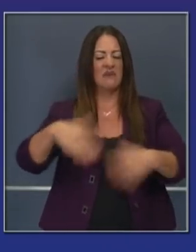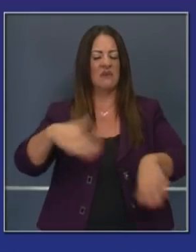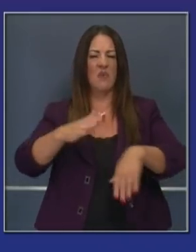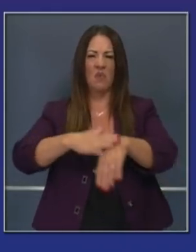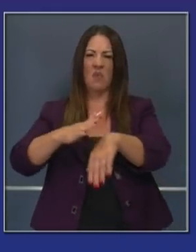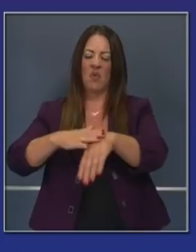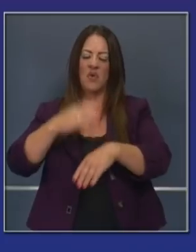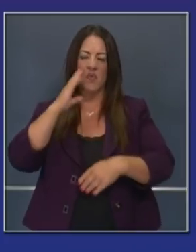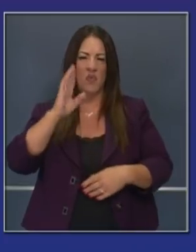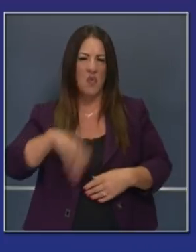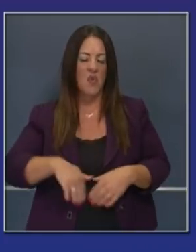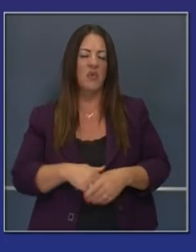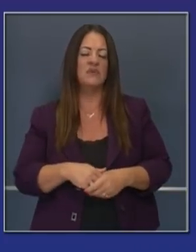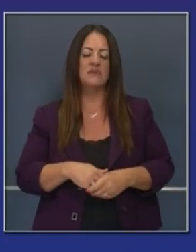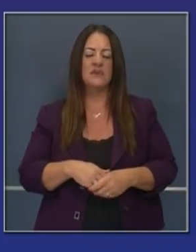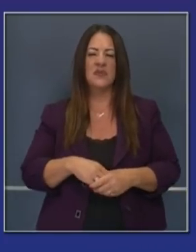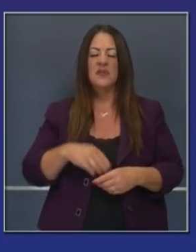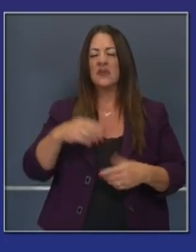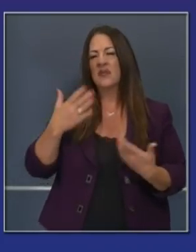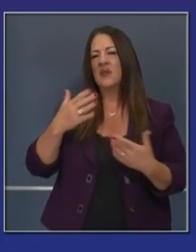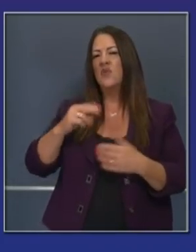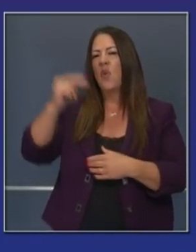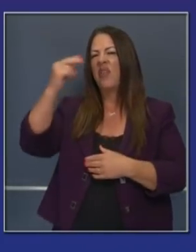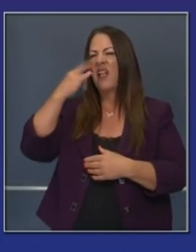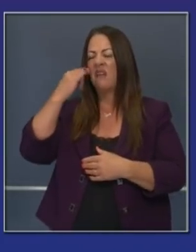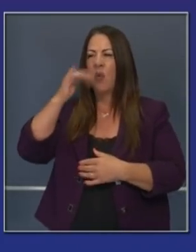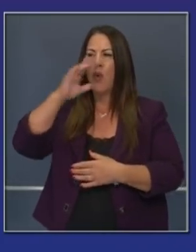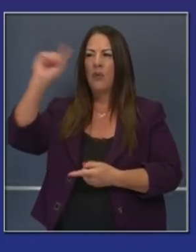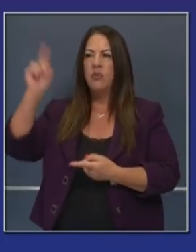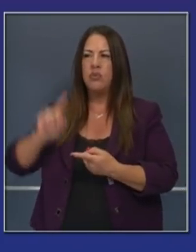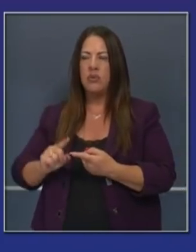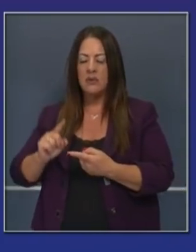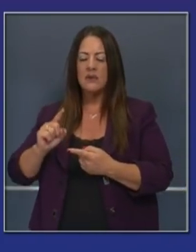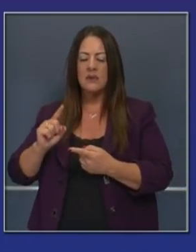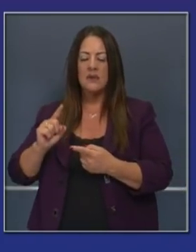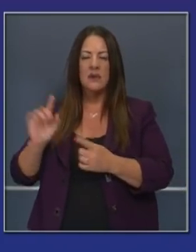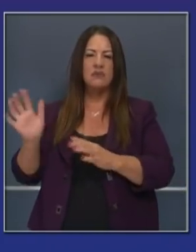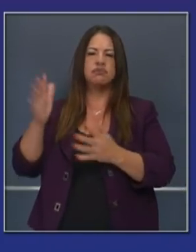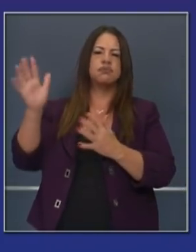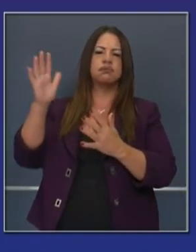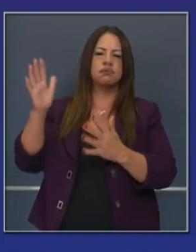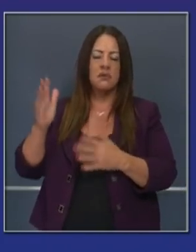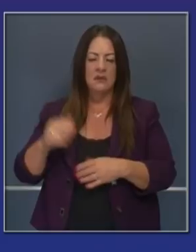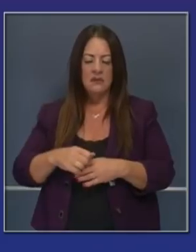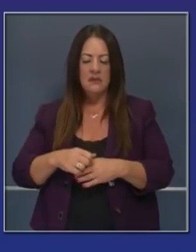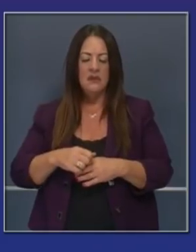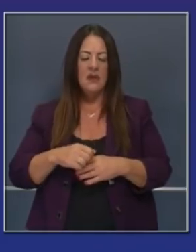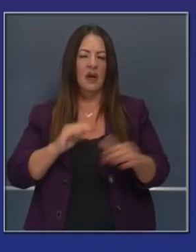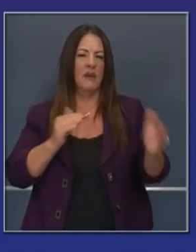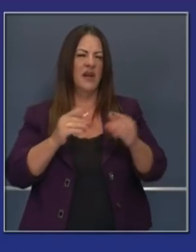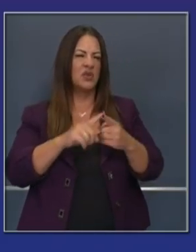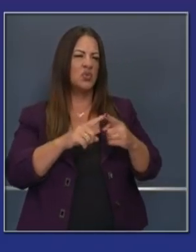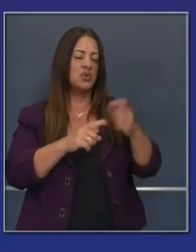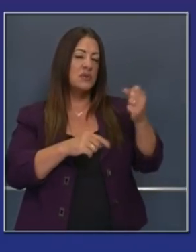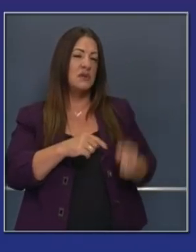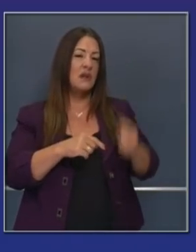LATER TODAY AND EVENING AND MOST HOPEFULLY ARE BEHIND US. AGAIN, RED FLAG WARNINGS END TODAY.